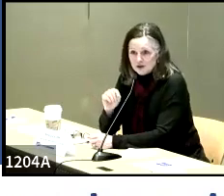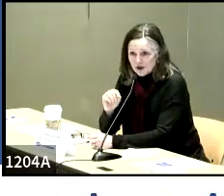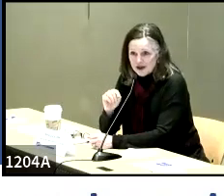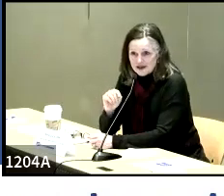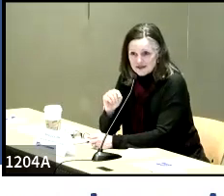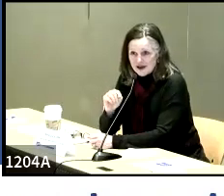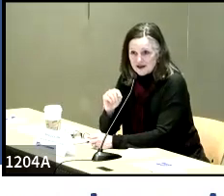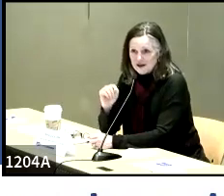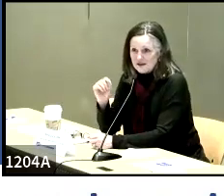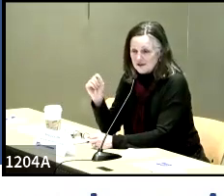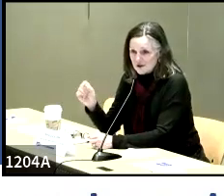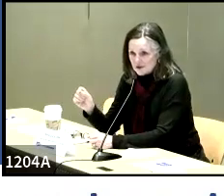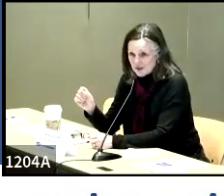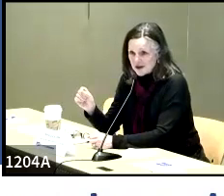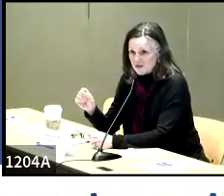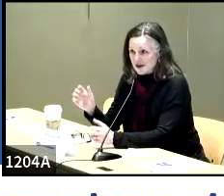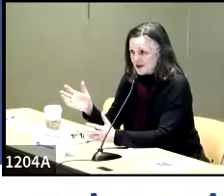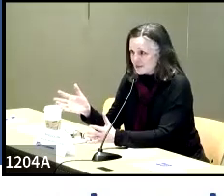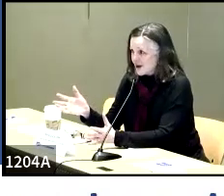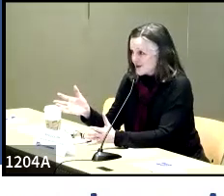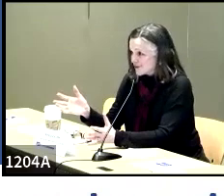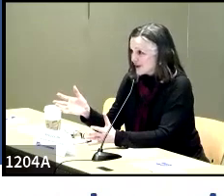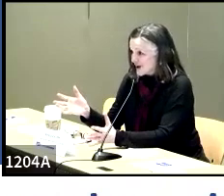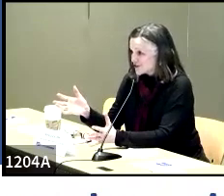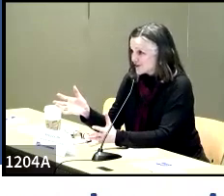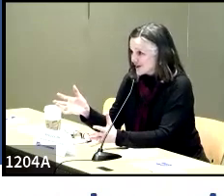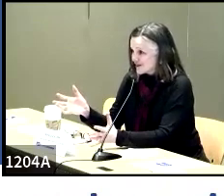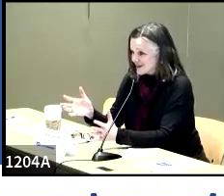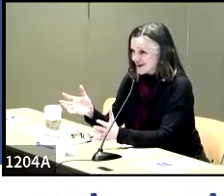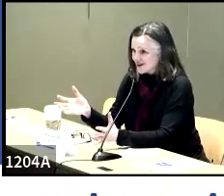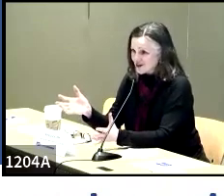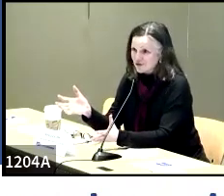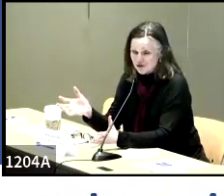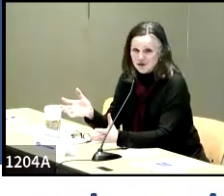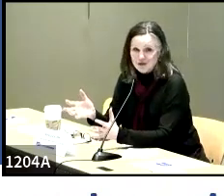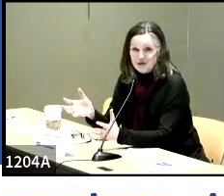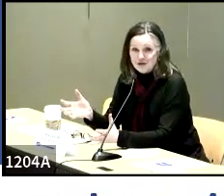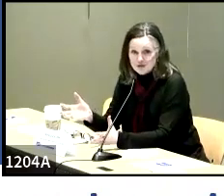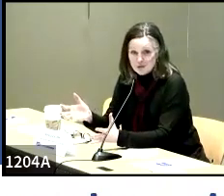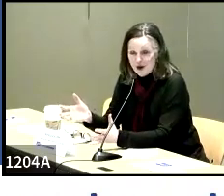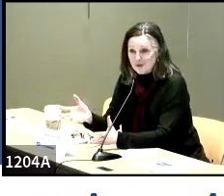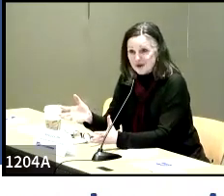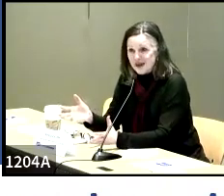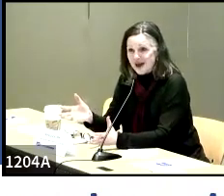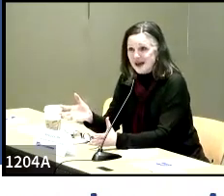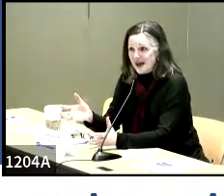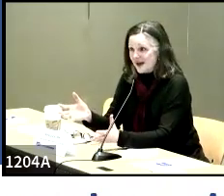You heard Andi say that the pandemic laid bare the communication infrastructure or the problems that we had.